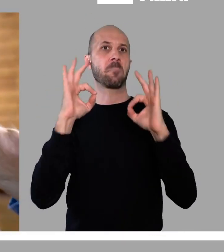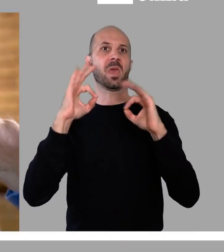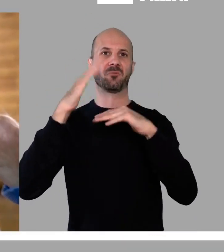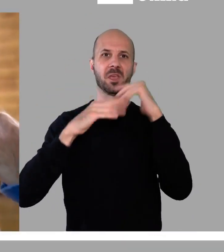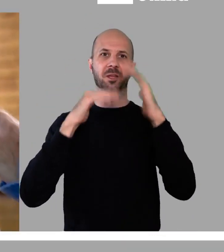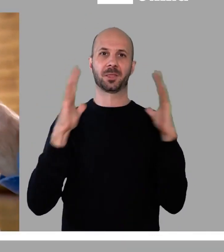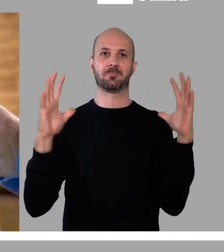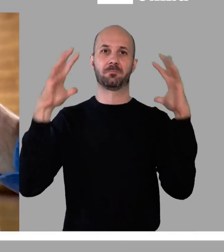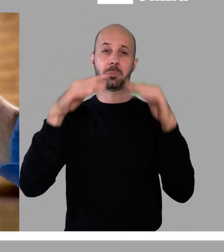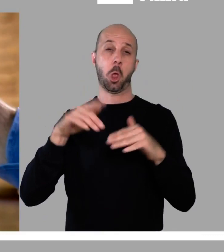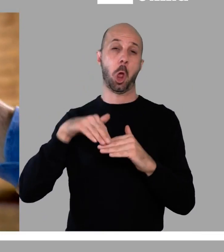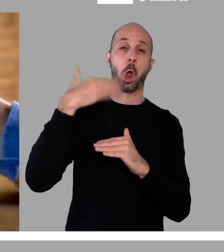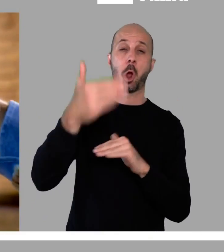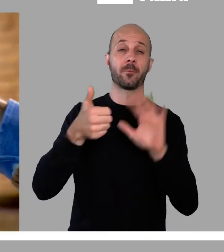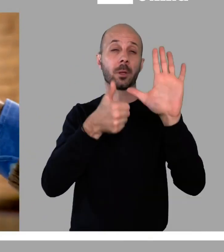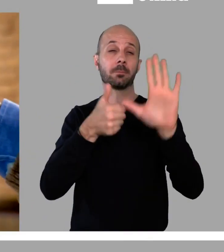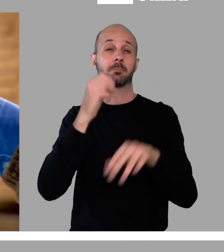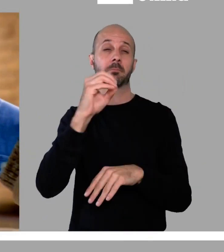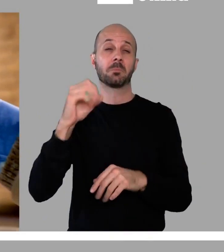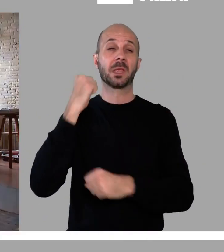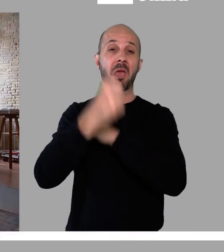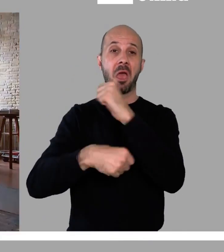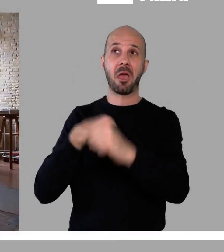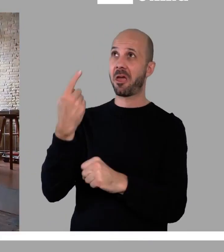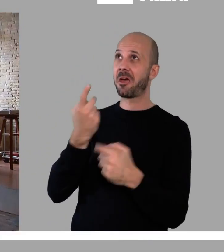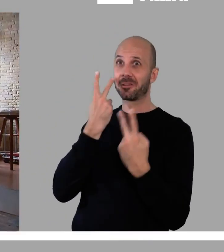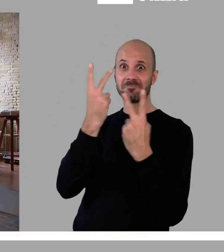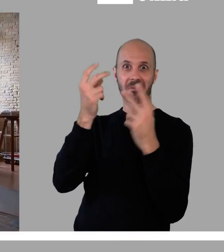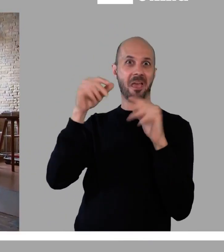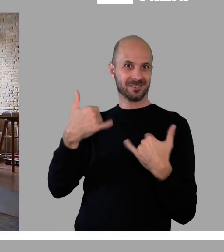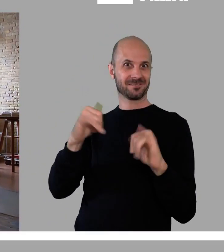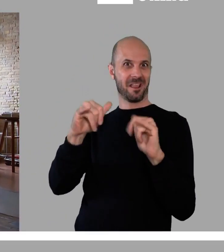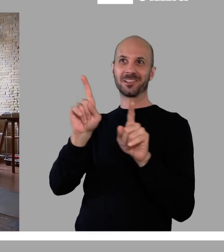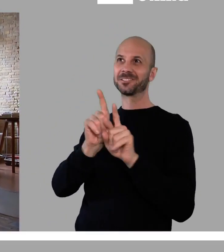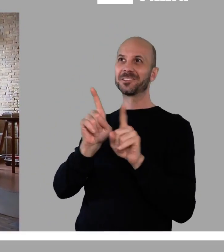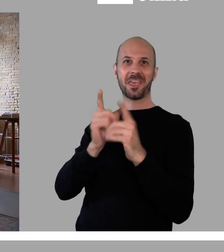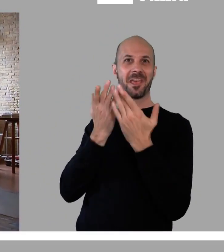that after 600 years, it's still alive and well.